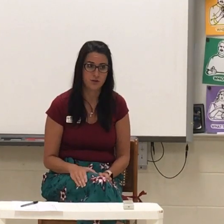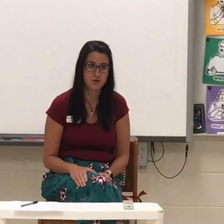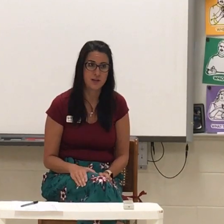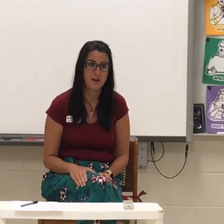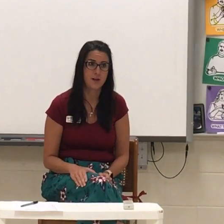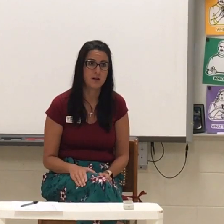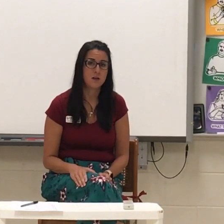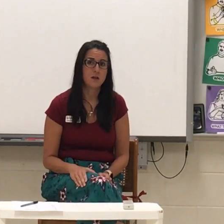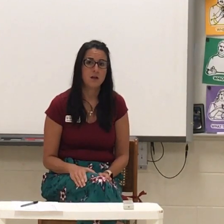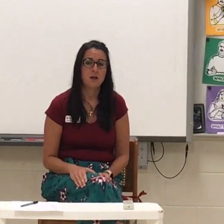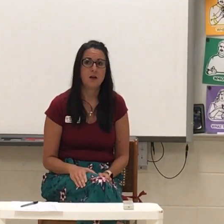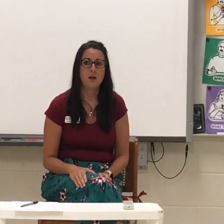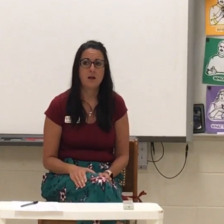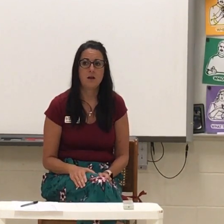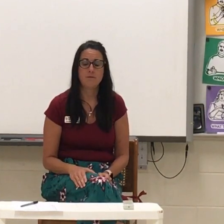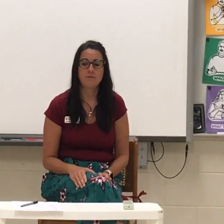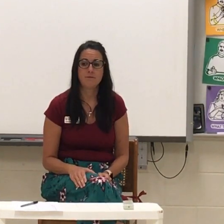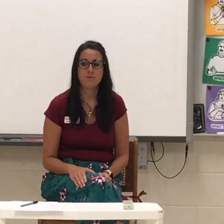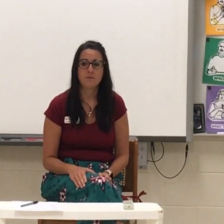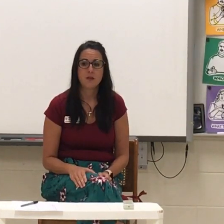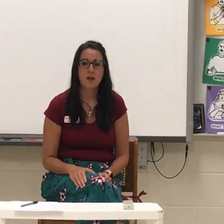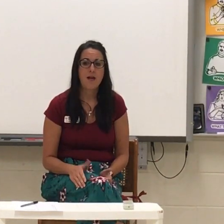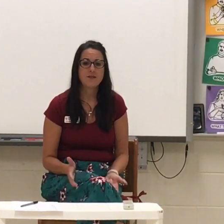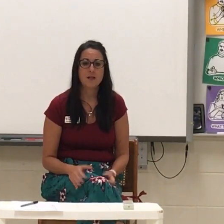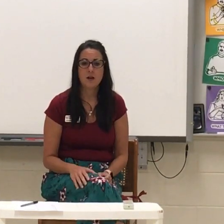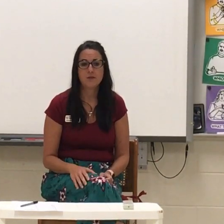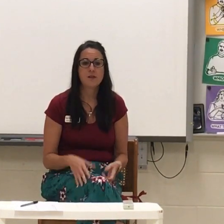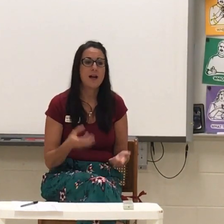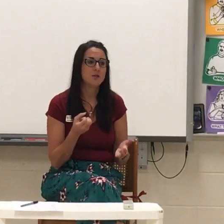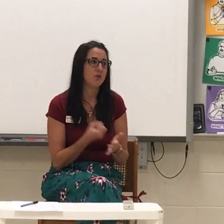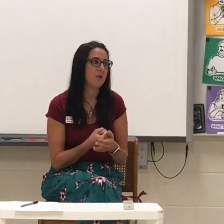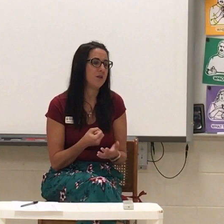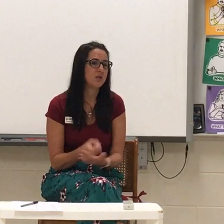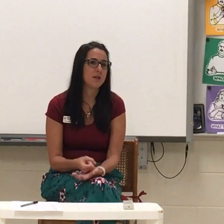understand I've seen another class food like just